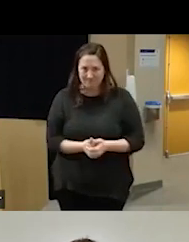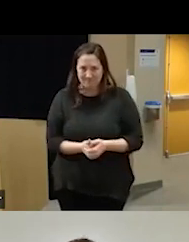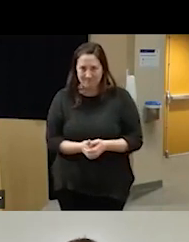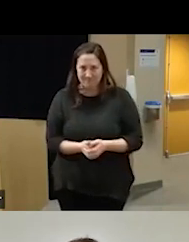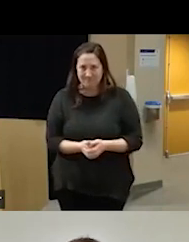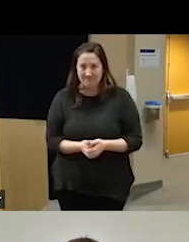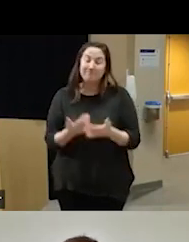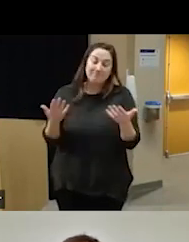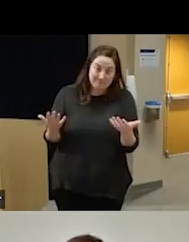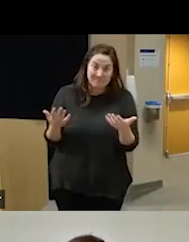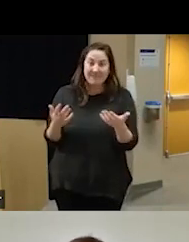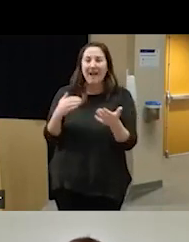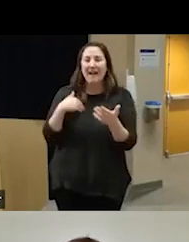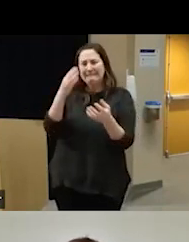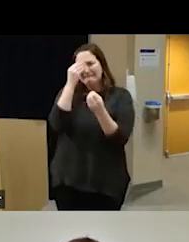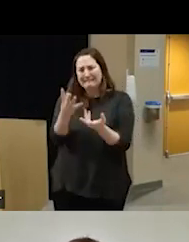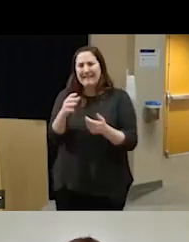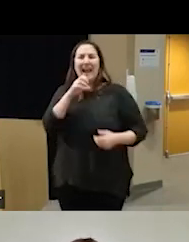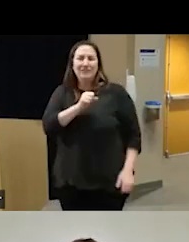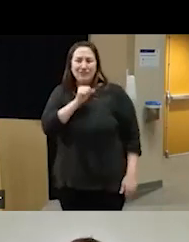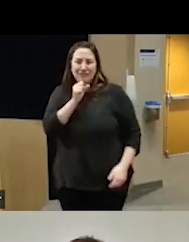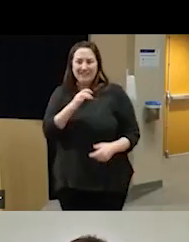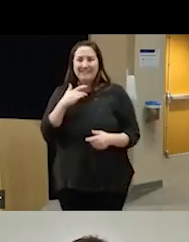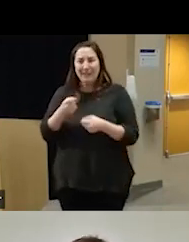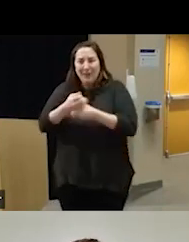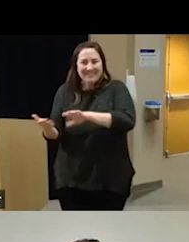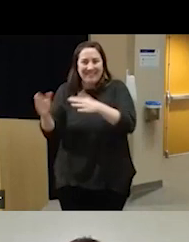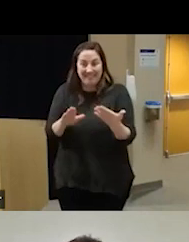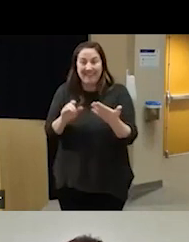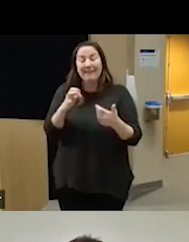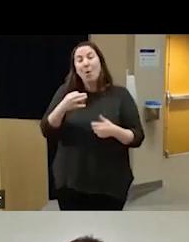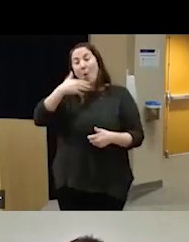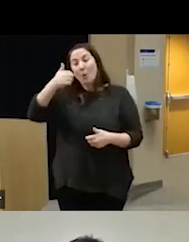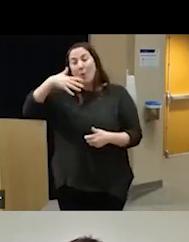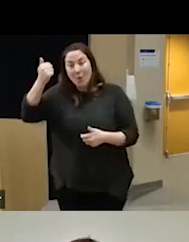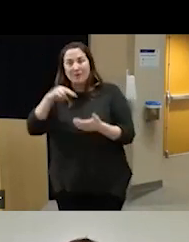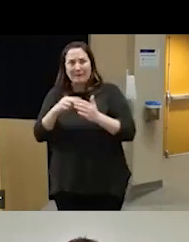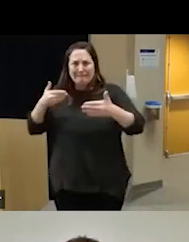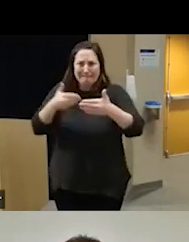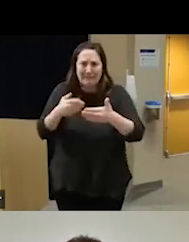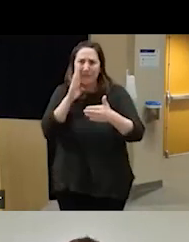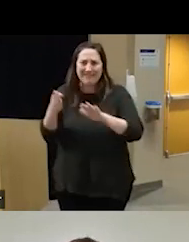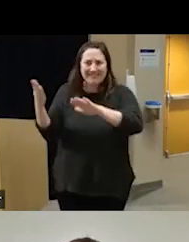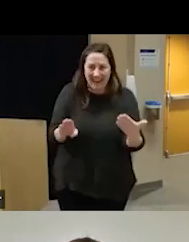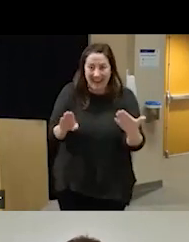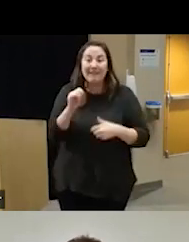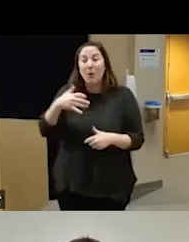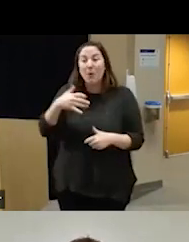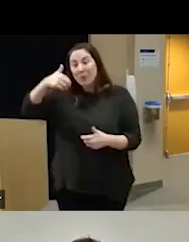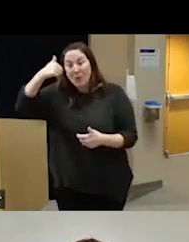Well, let me break the news to you. Its age the older you get the closer you get to death. The older you get the more pounds you put on.